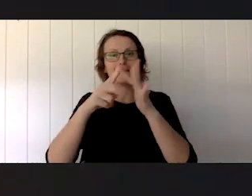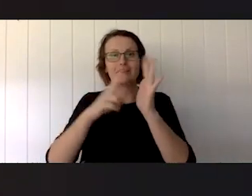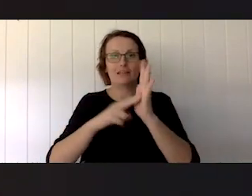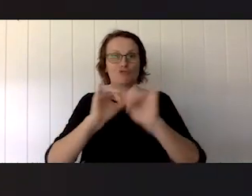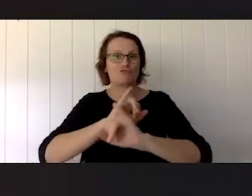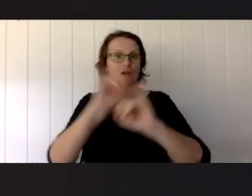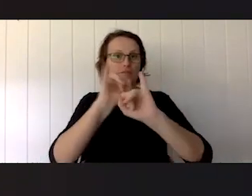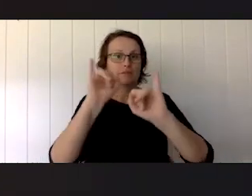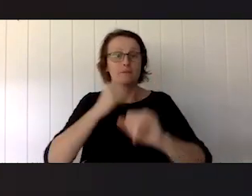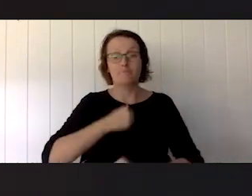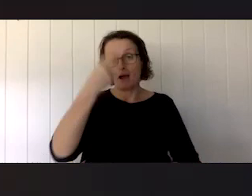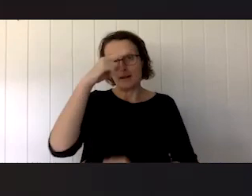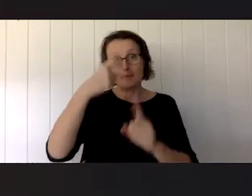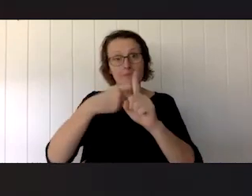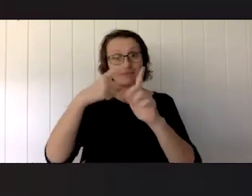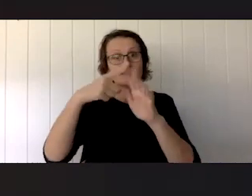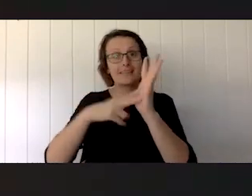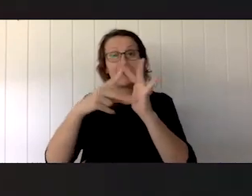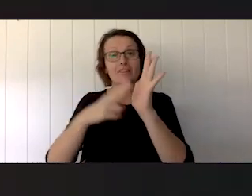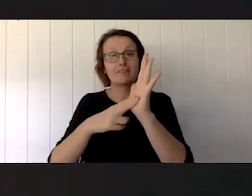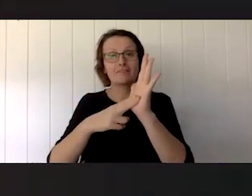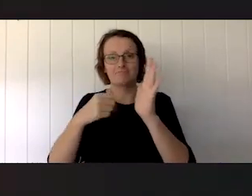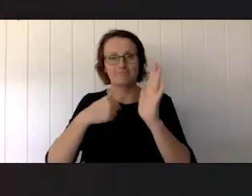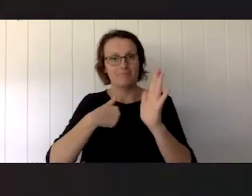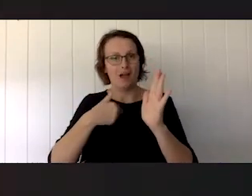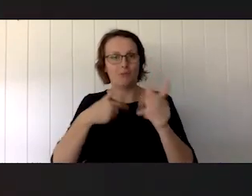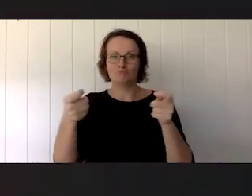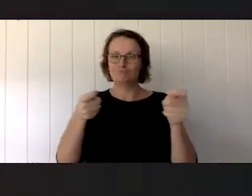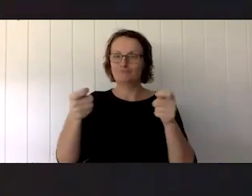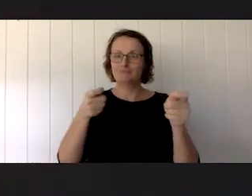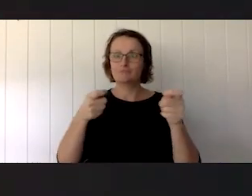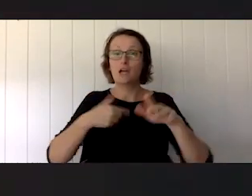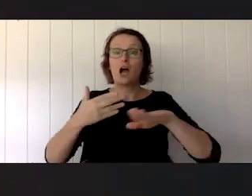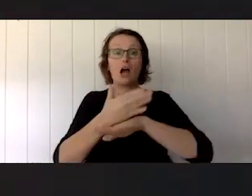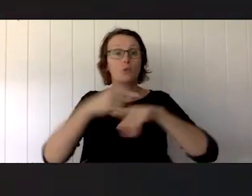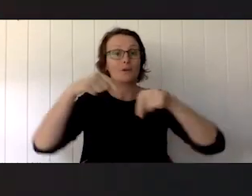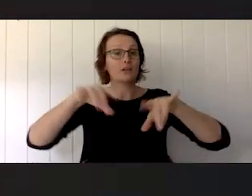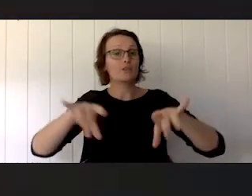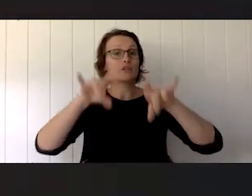host. I work in the capacity-building team here at the